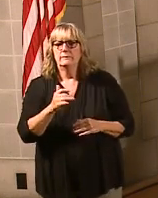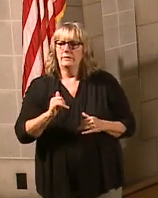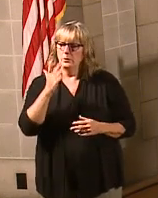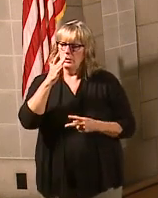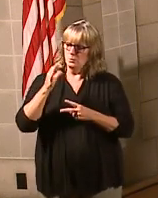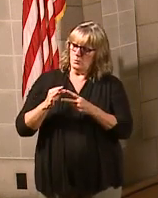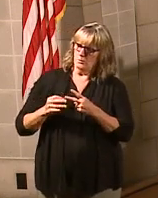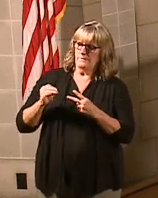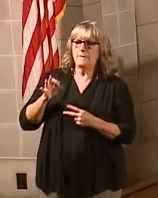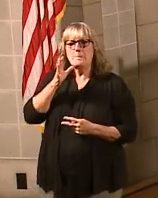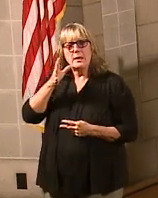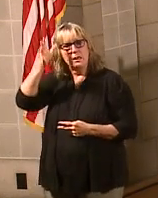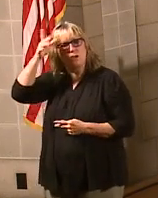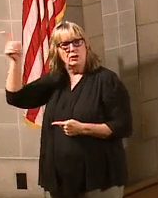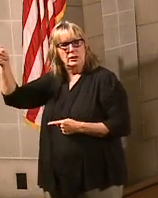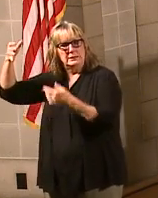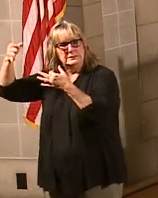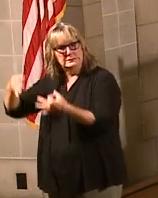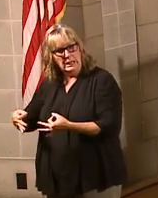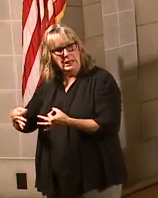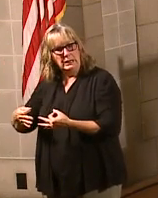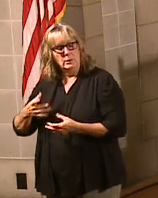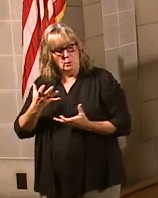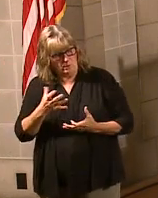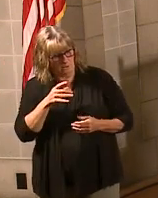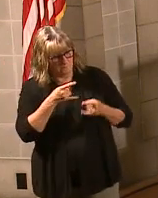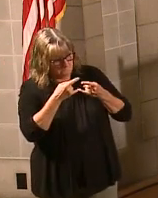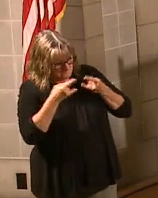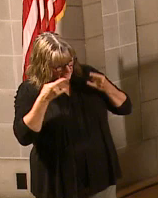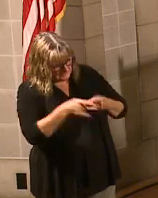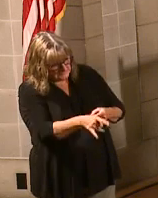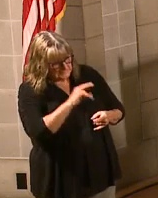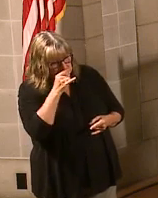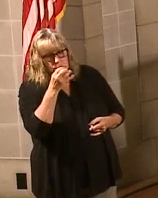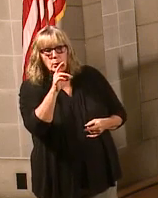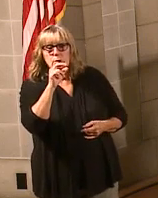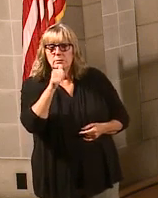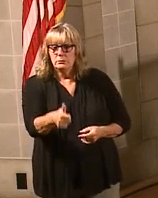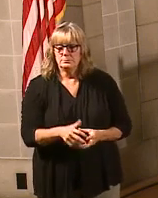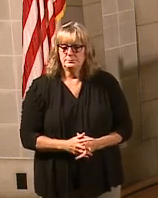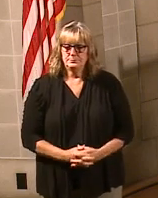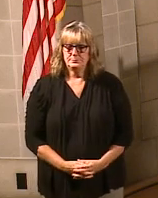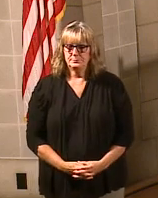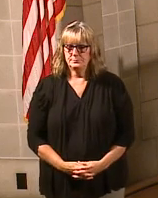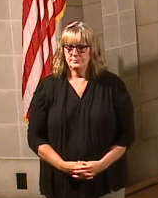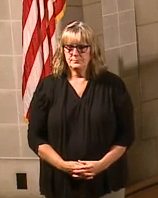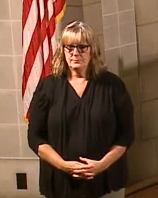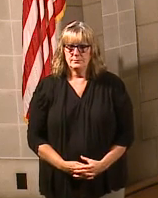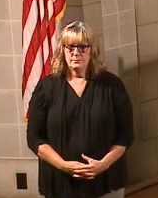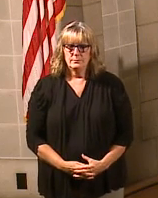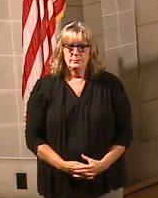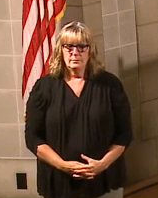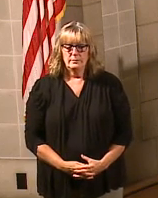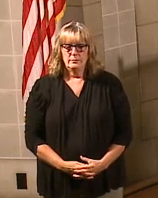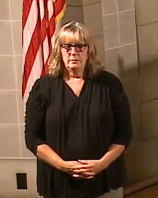OUT, FOR EXAMPLE AND GET THE VACCINE. THEY CAN TAKE OTHER STEPS TO PROTECT THEMSELVES AND THAT'S